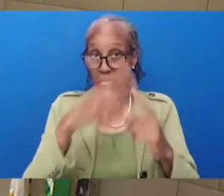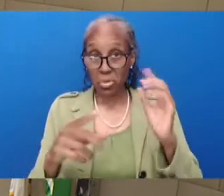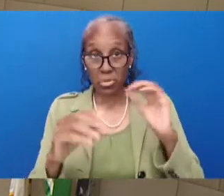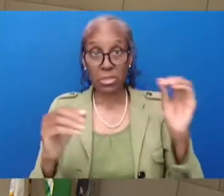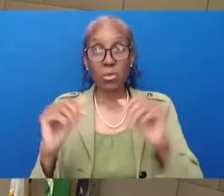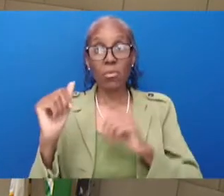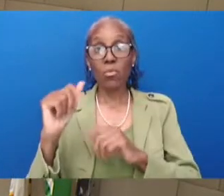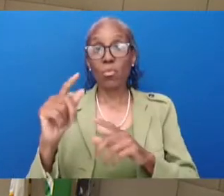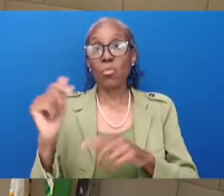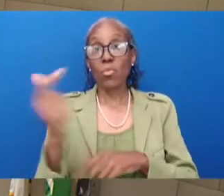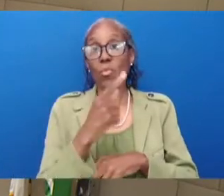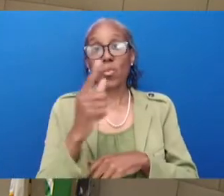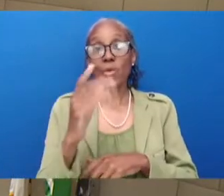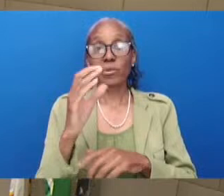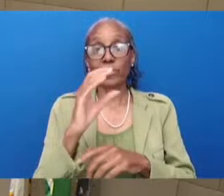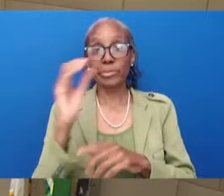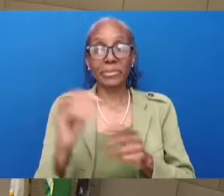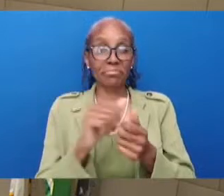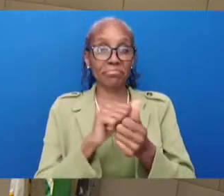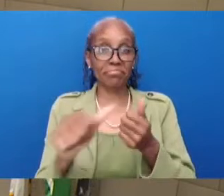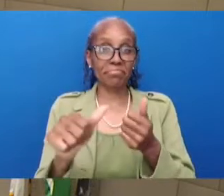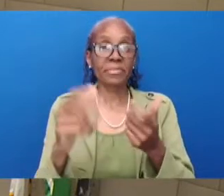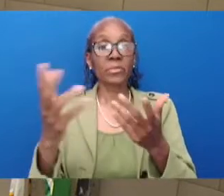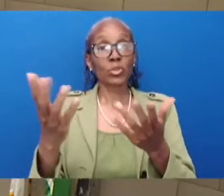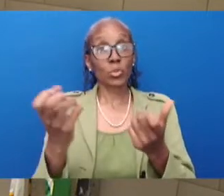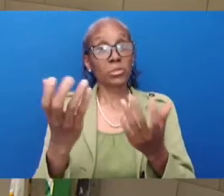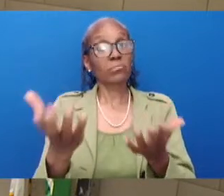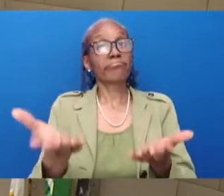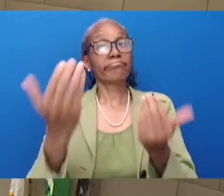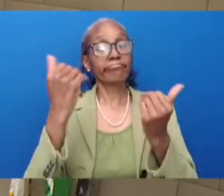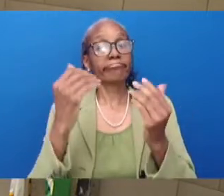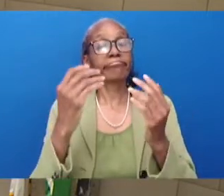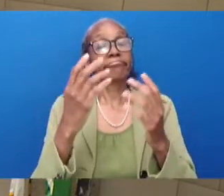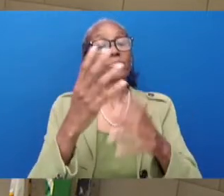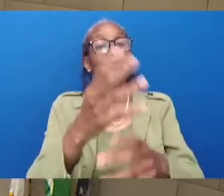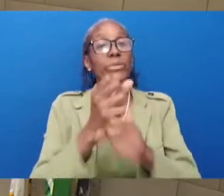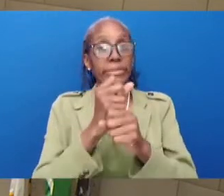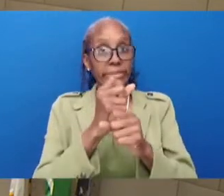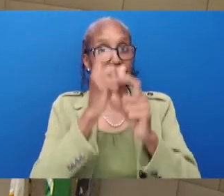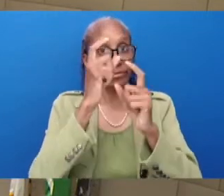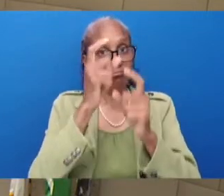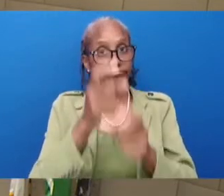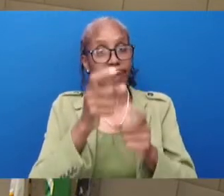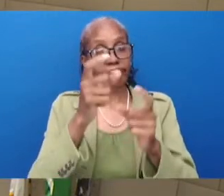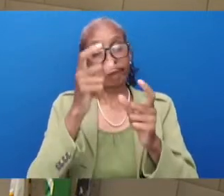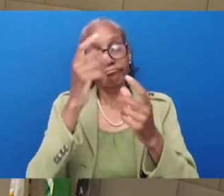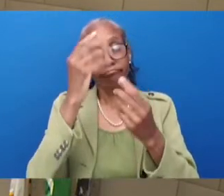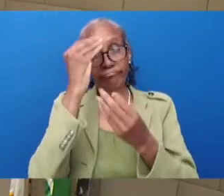YOUR RIGHT HAND? ANY OPPOSED. THAT IS UNANIMOUS, WOULD YOU